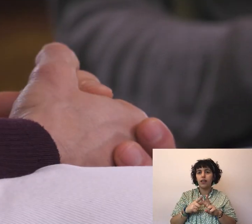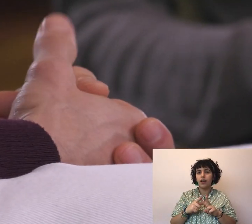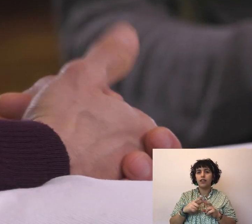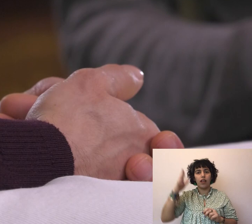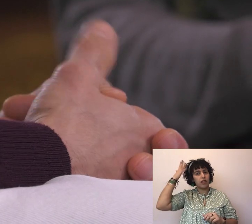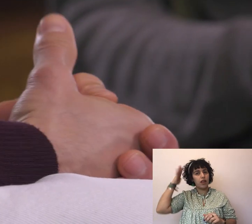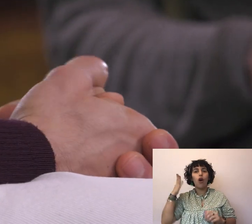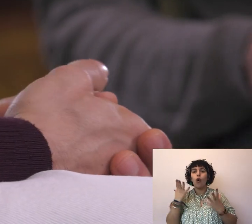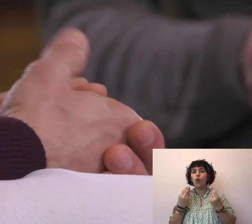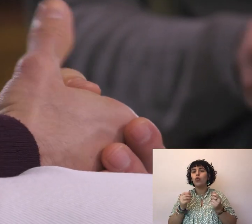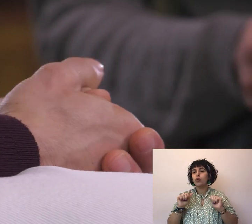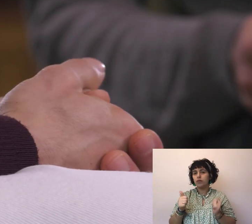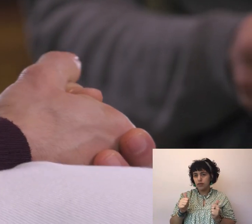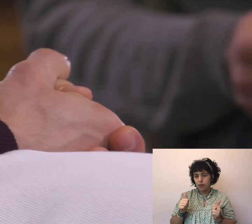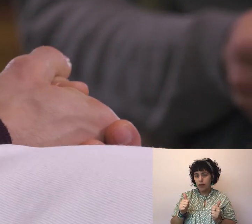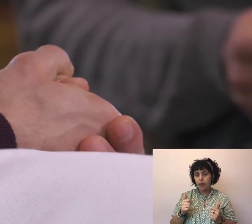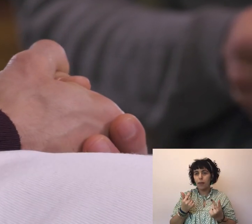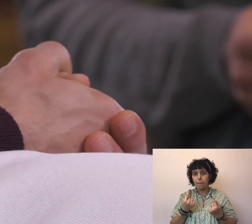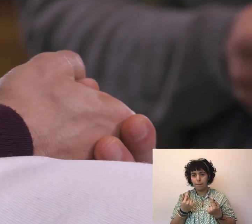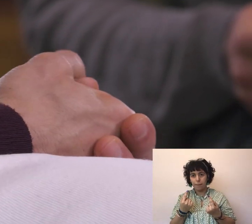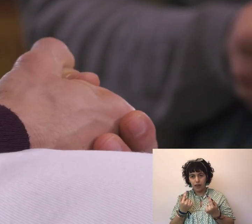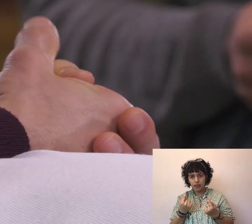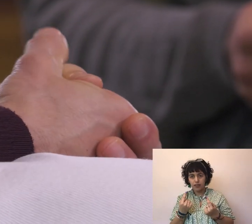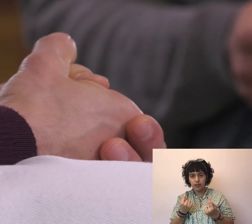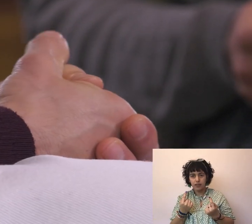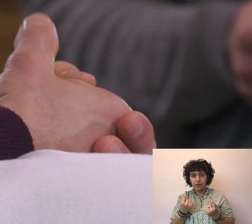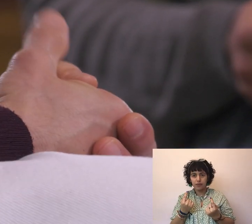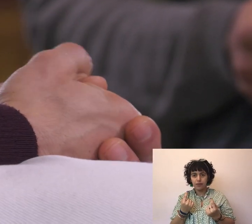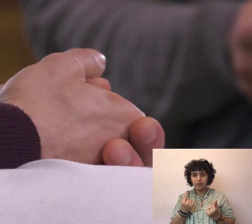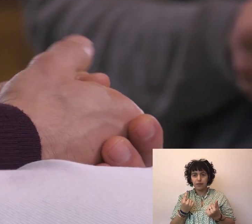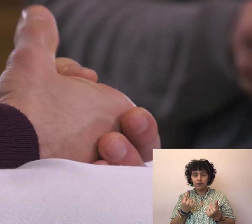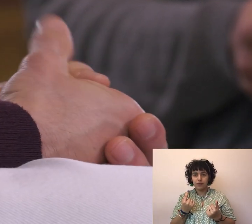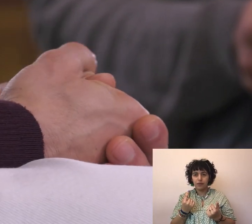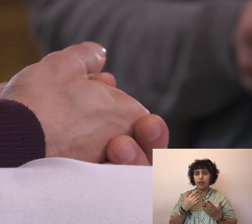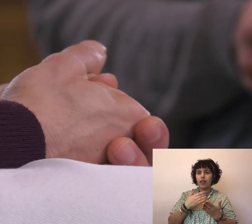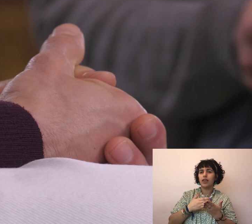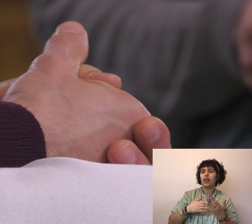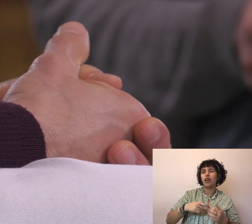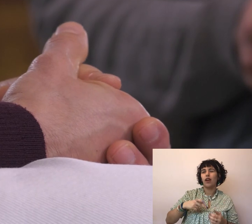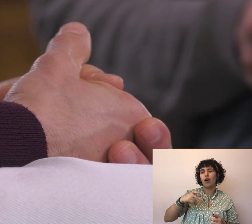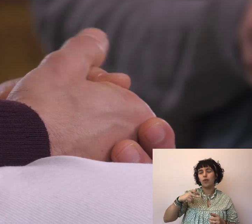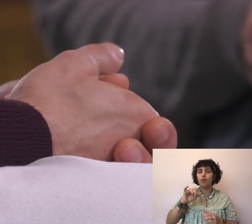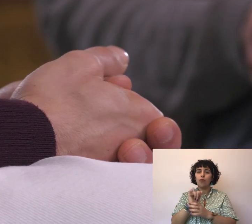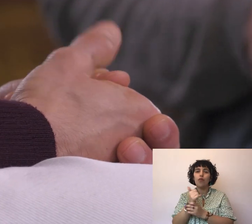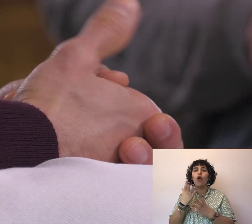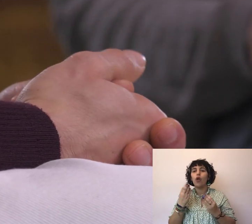so I destroy it like that. I like it very much.